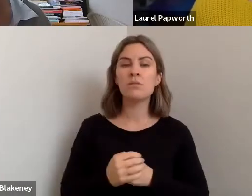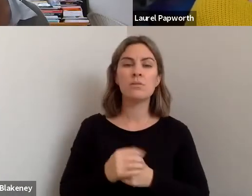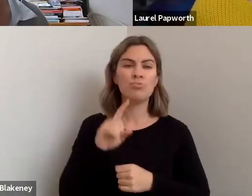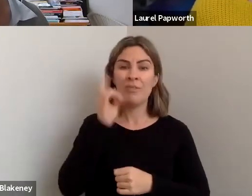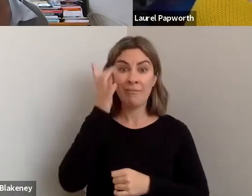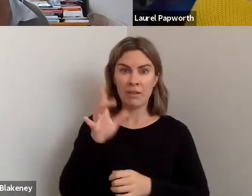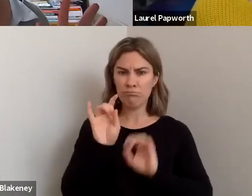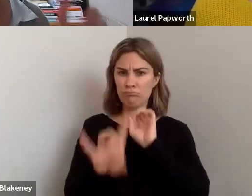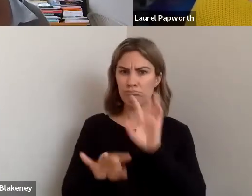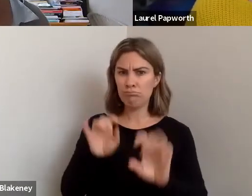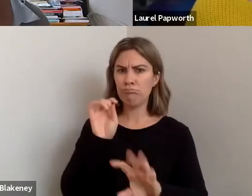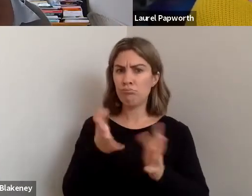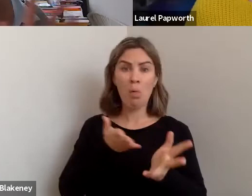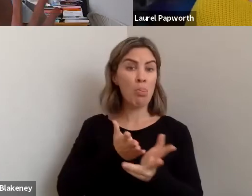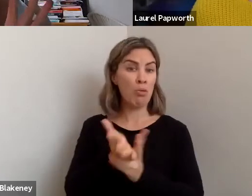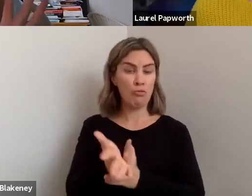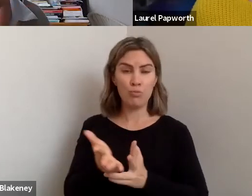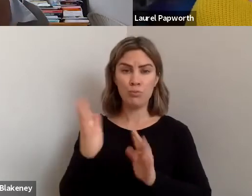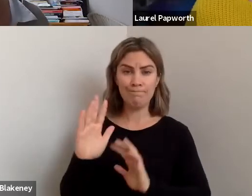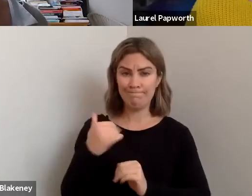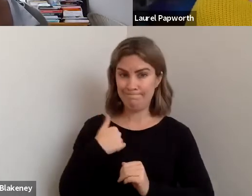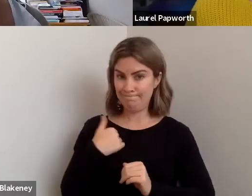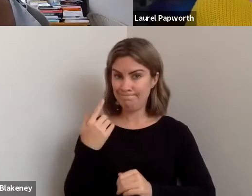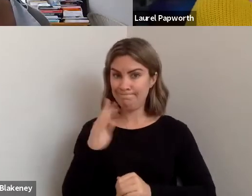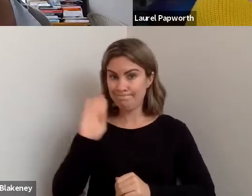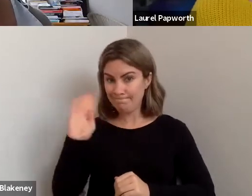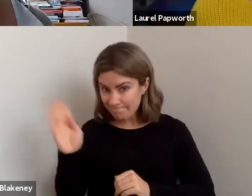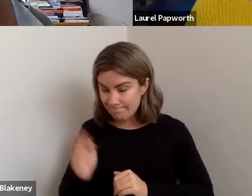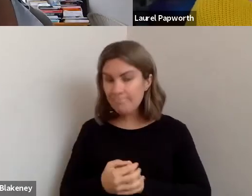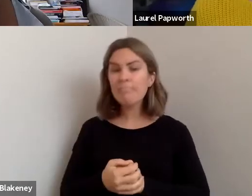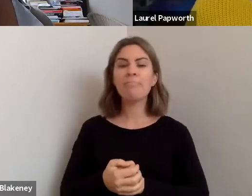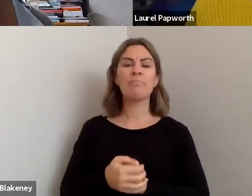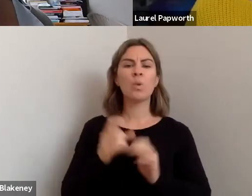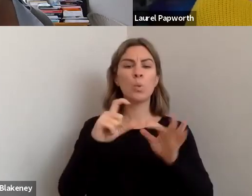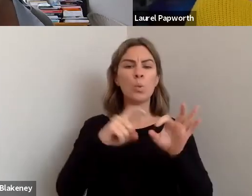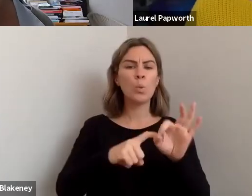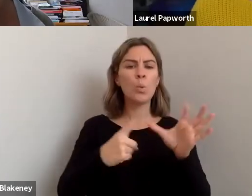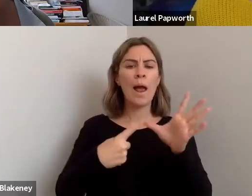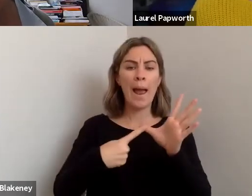the session in the Q&A or in the chat box. Closed captions are also